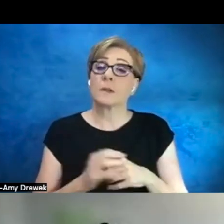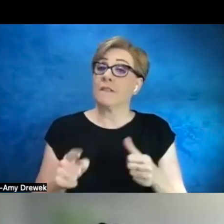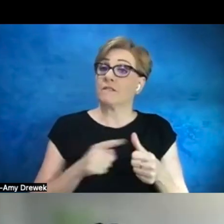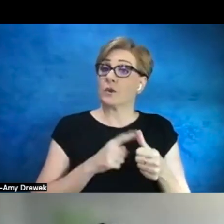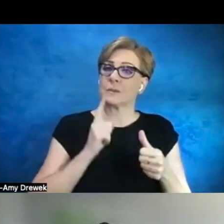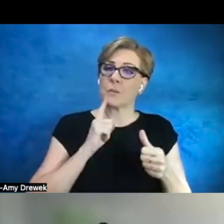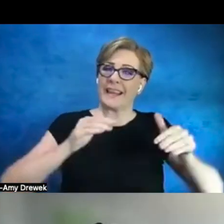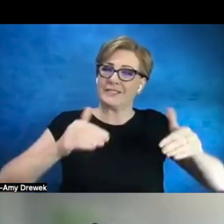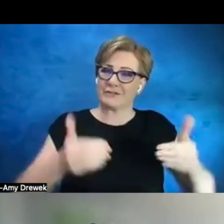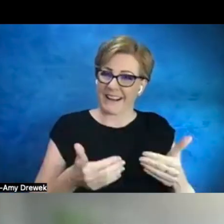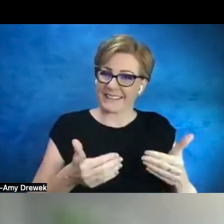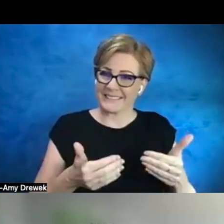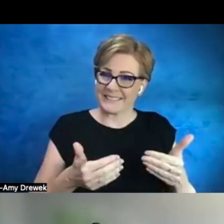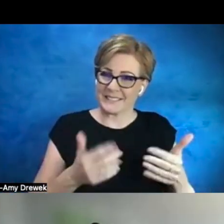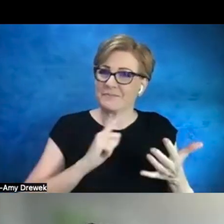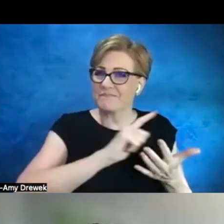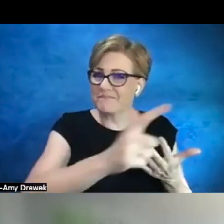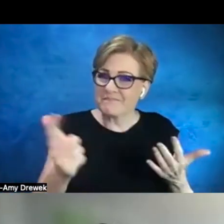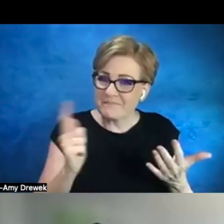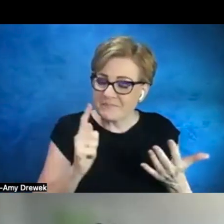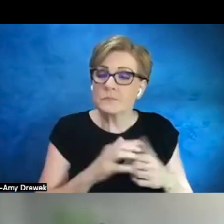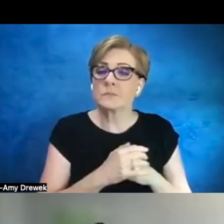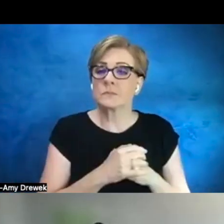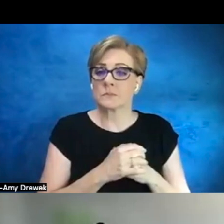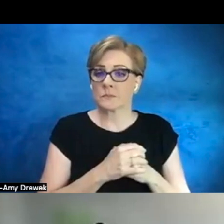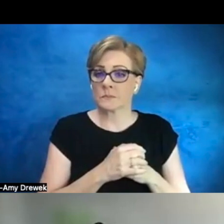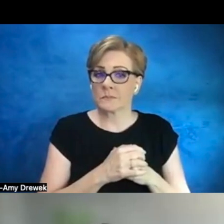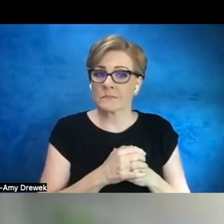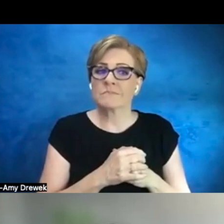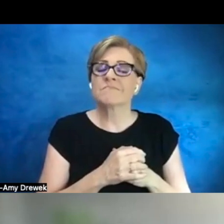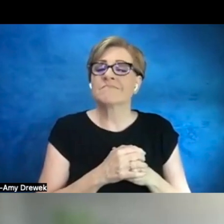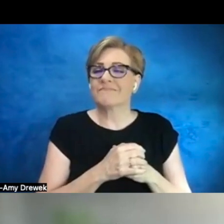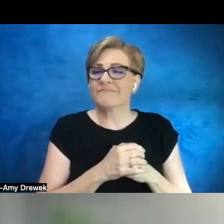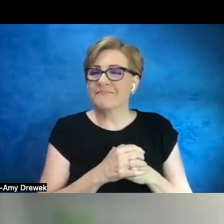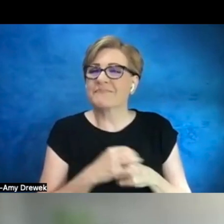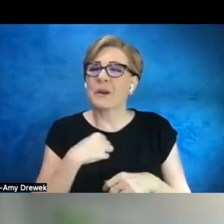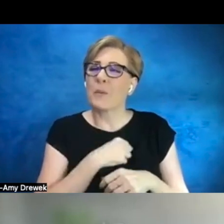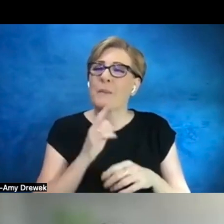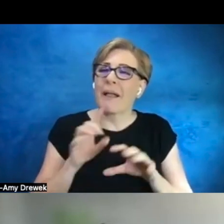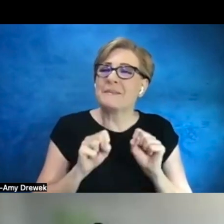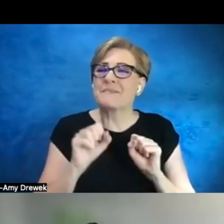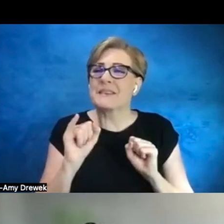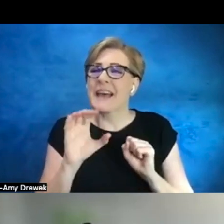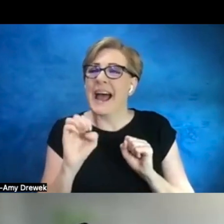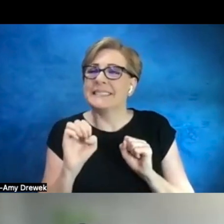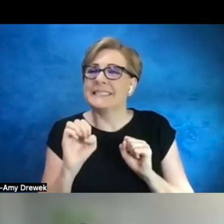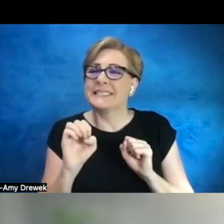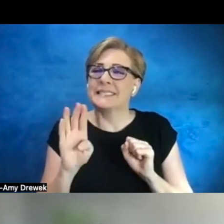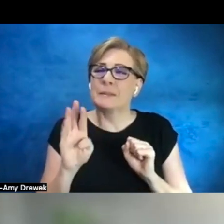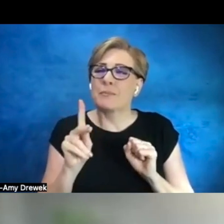myself. We'll do an ice breaker, and you can do a chat if you don't want to share out.